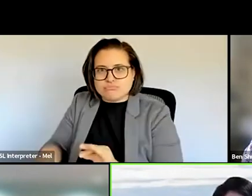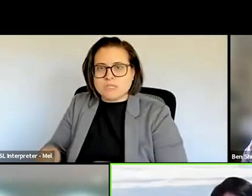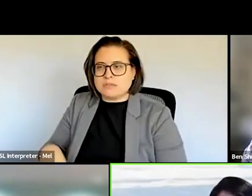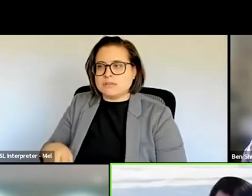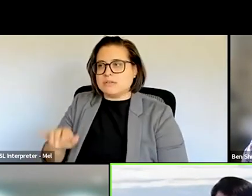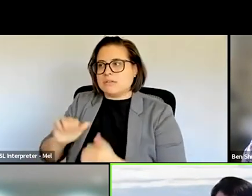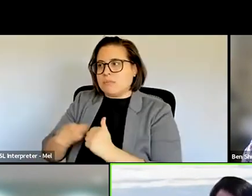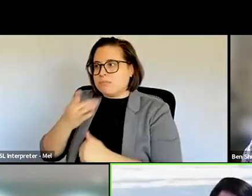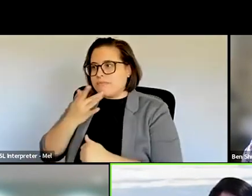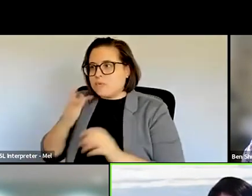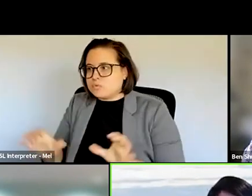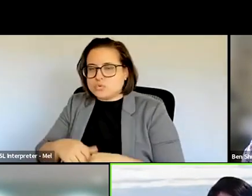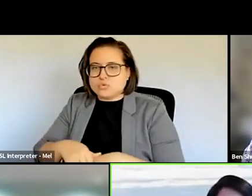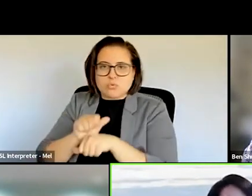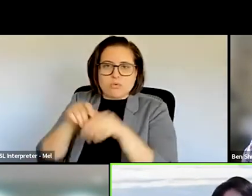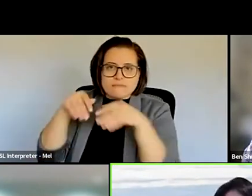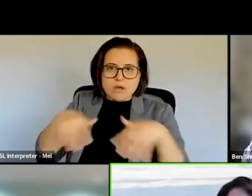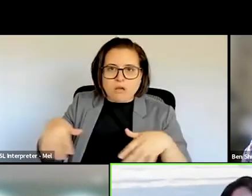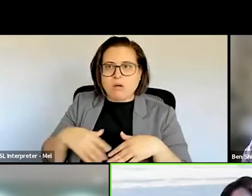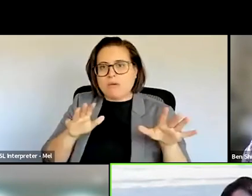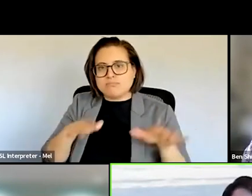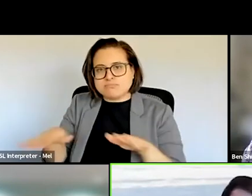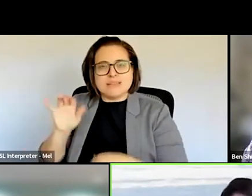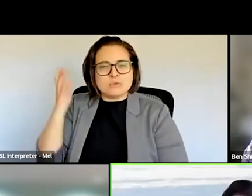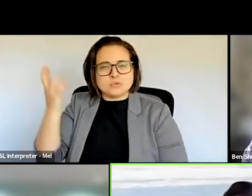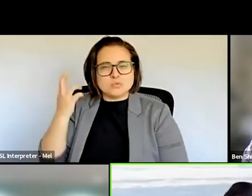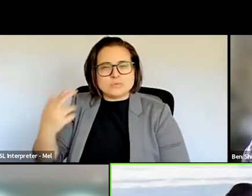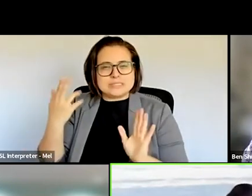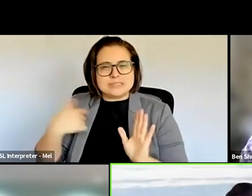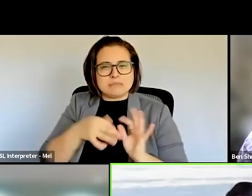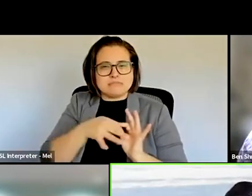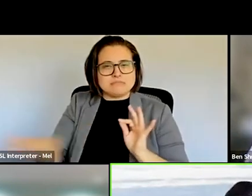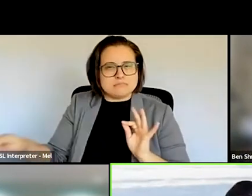to be done the workflow and so forth and that's why I said what I did in the opening statement.